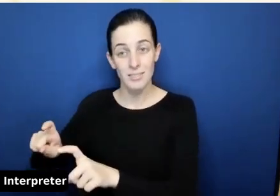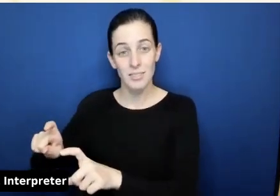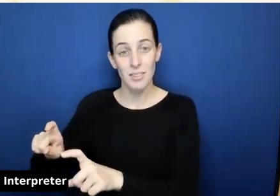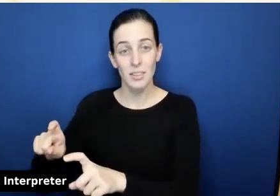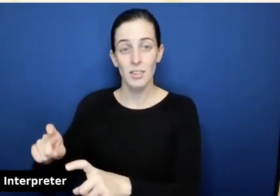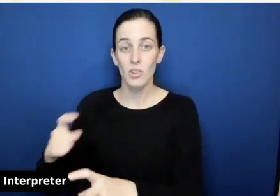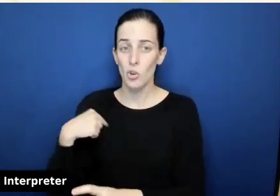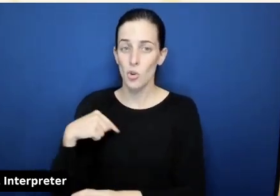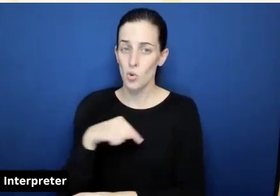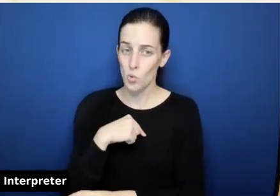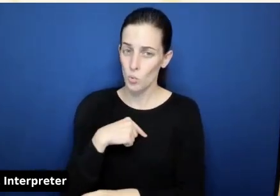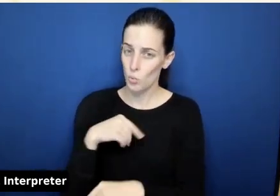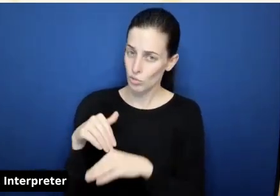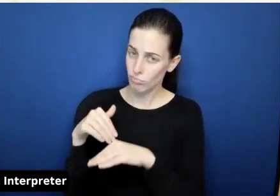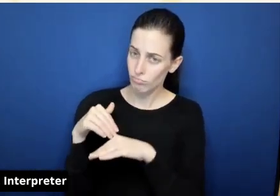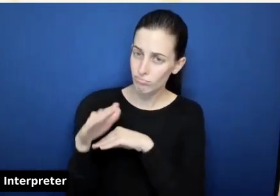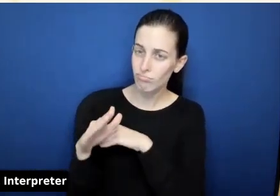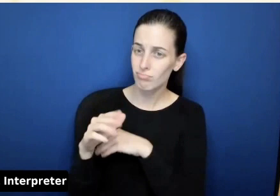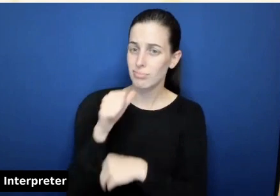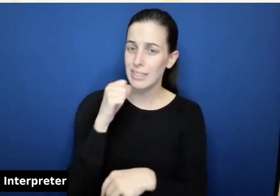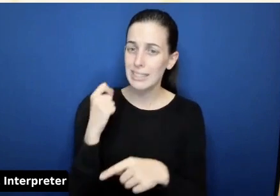in a hurry, we accrue accessibility debt.